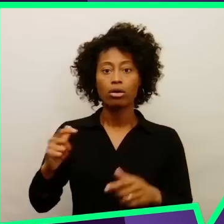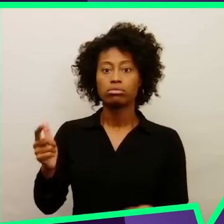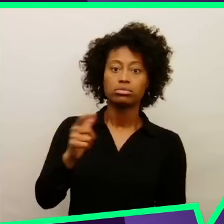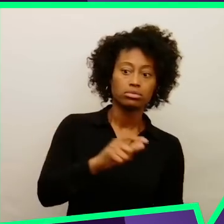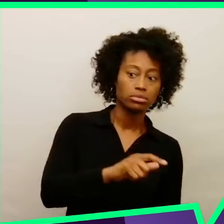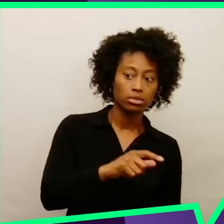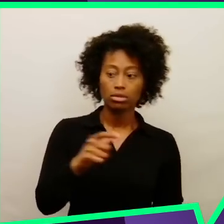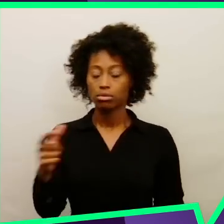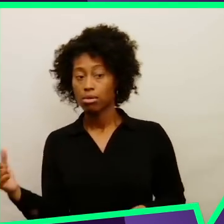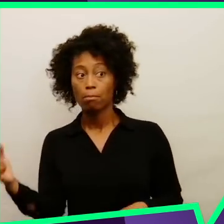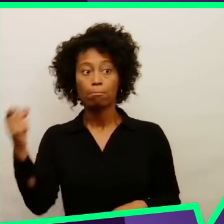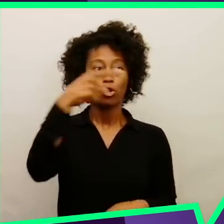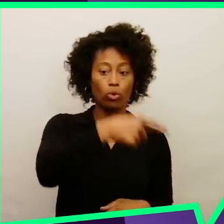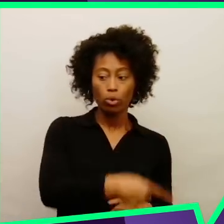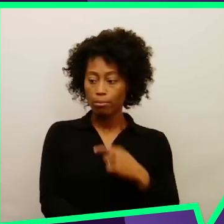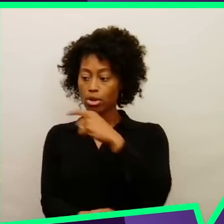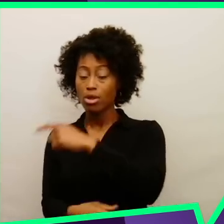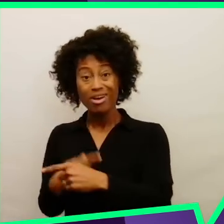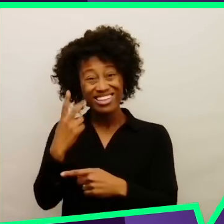You saw that beautiful aerial? Yeah.